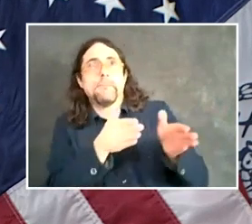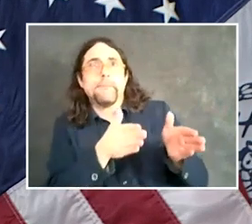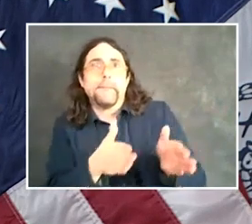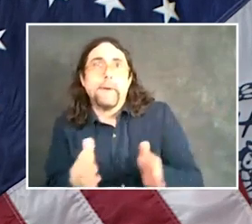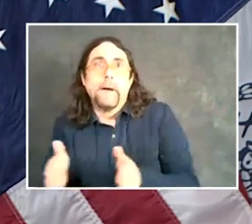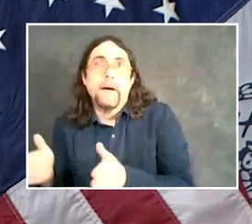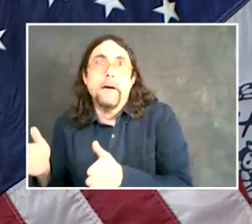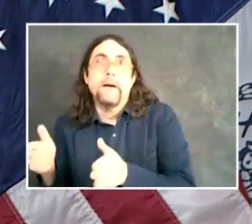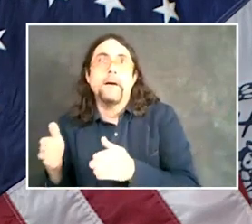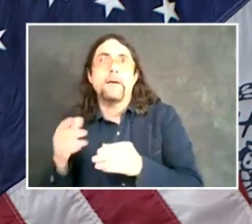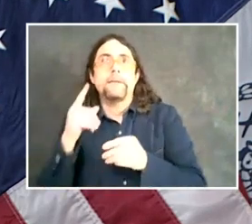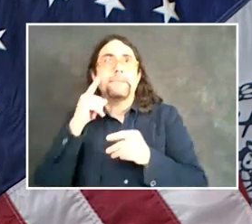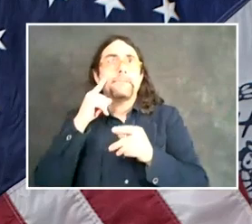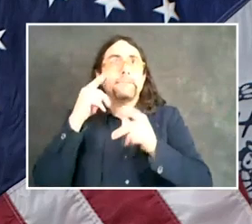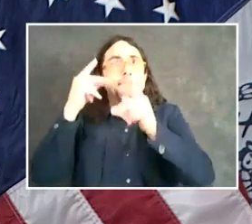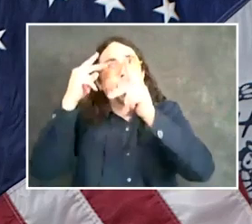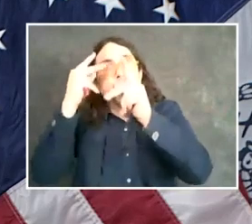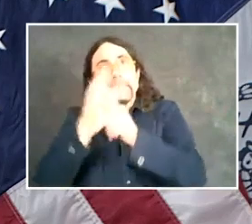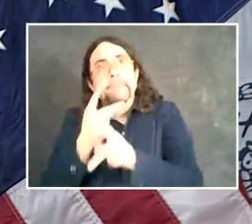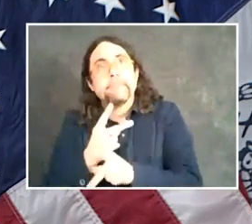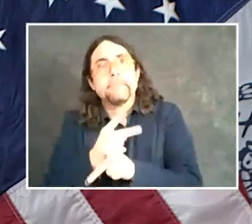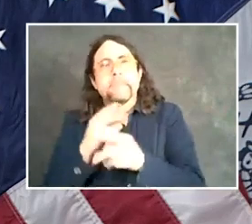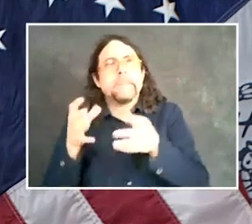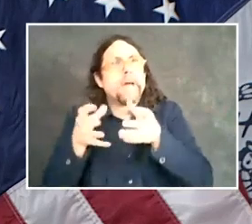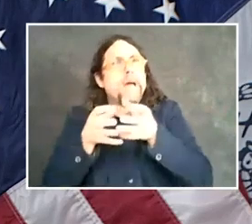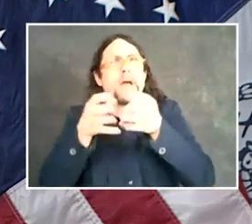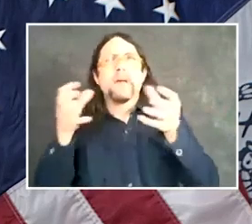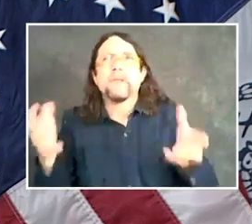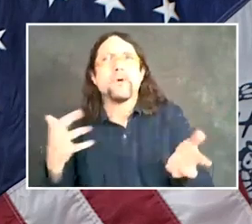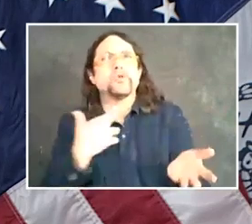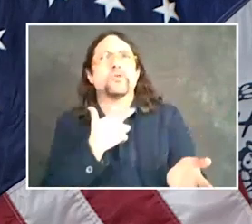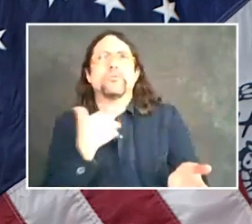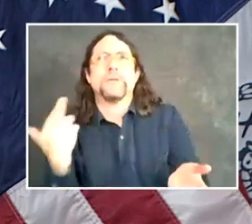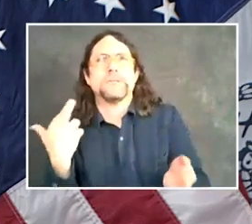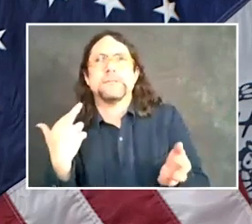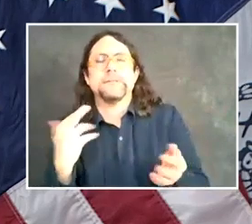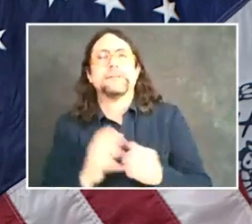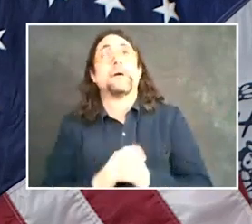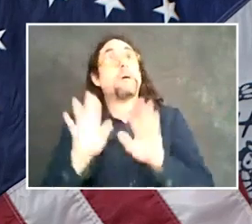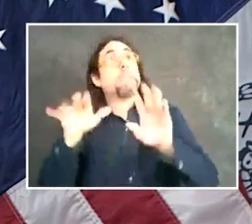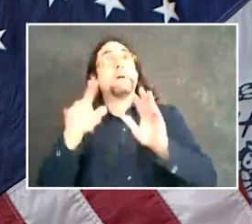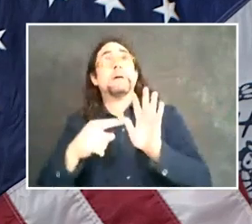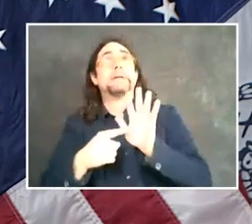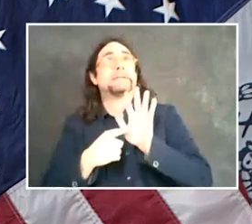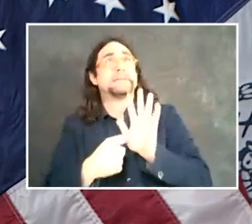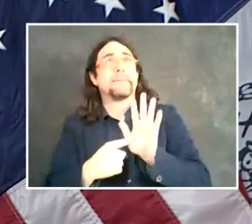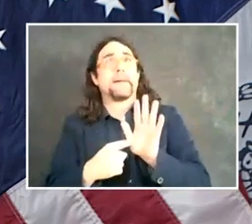DIFFERENT LEVELS OF RISK